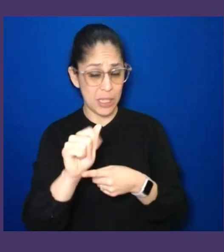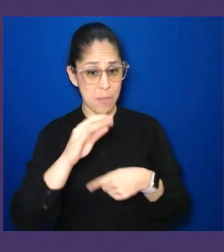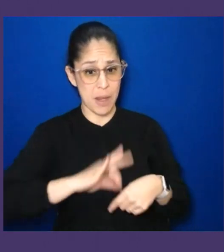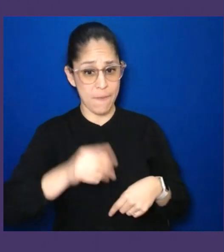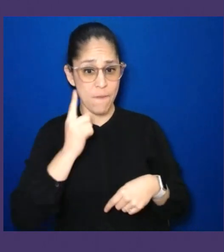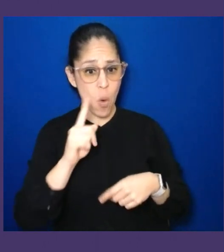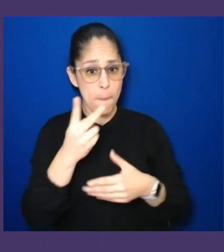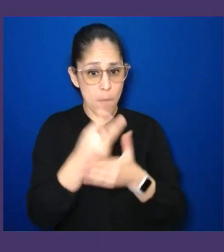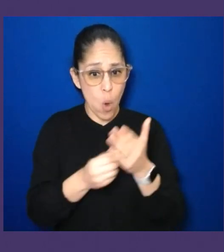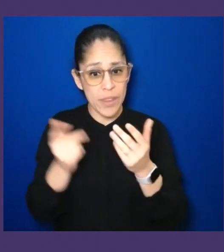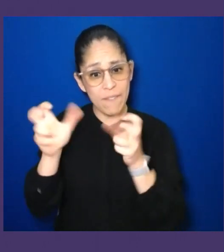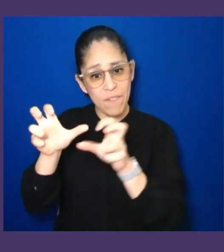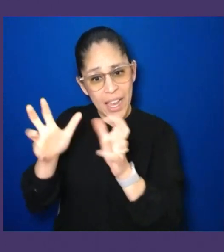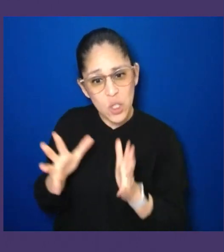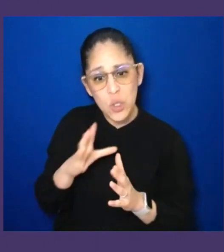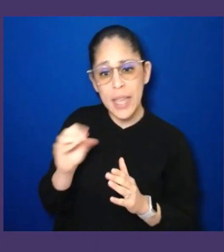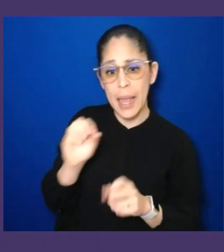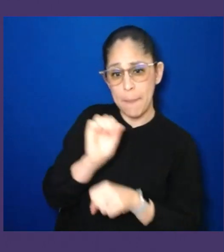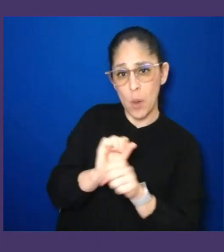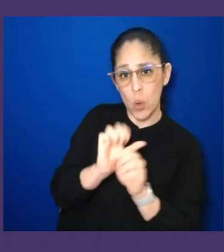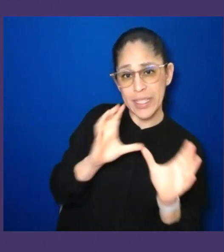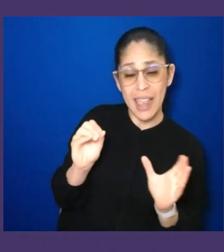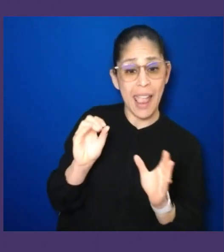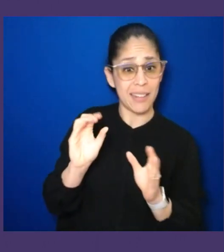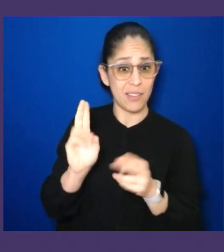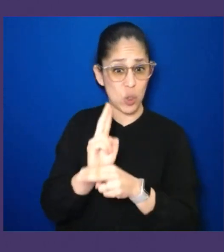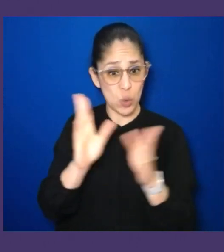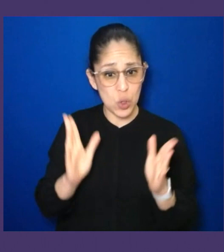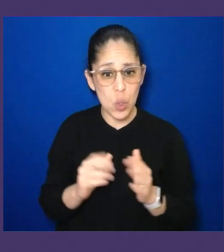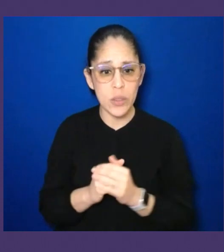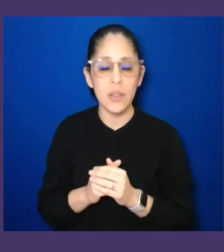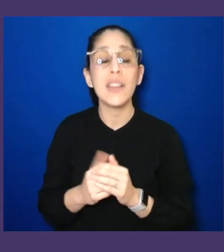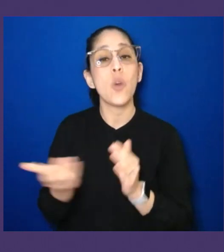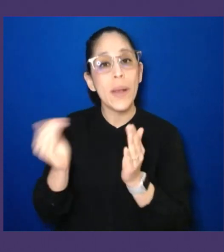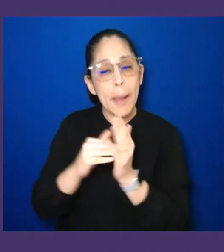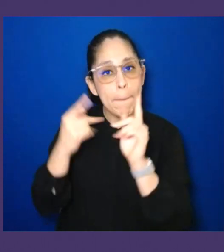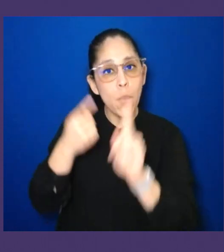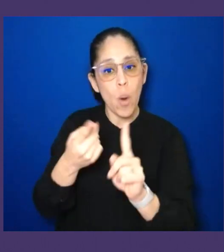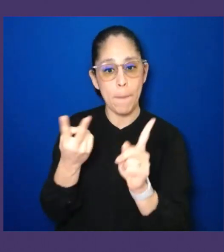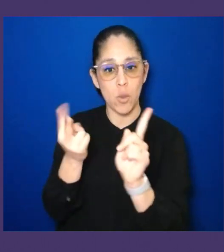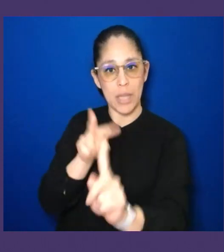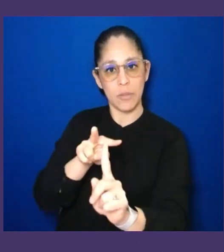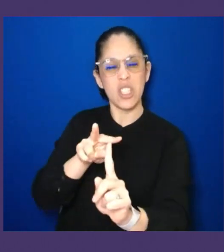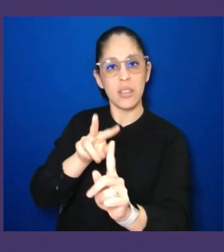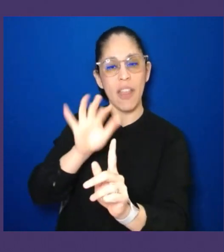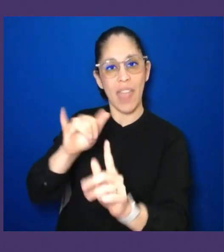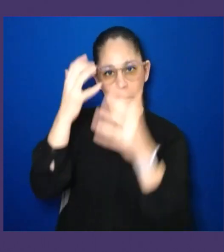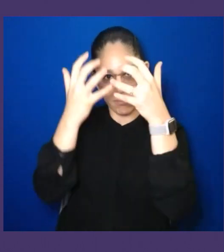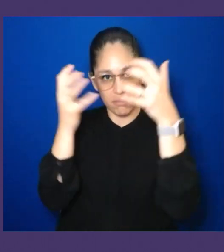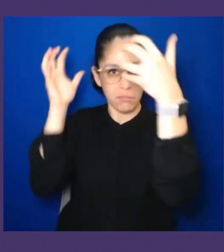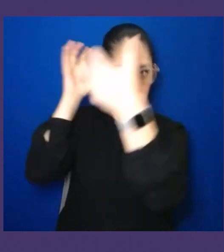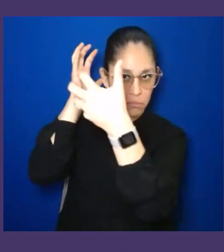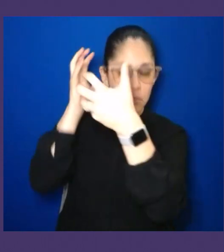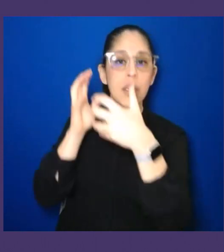In terms of changing perceptions, which is overturning the historic, at least in the US, association between